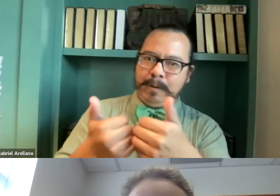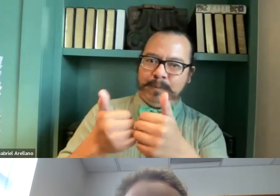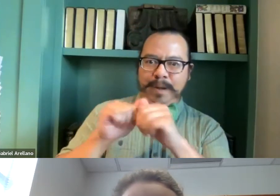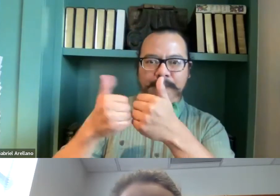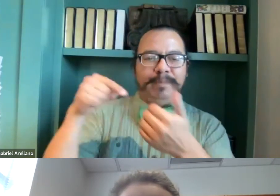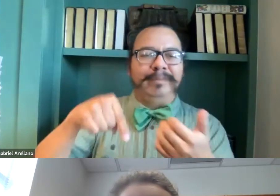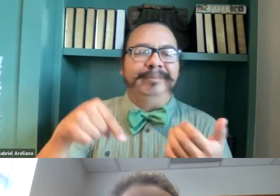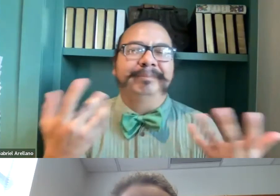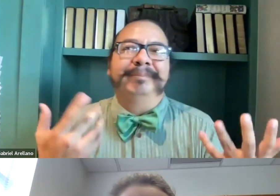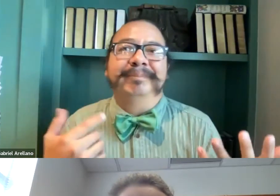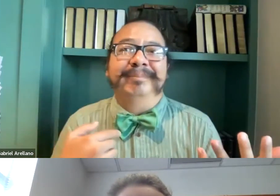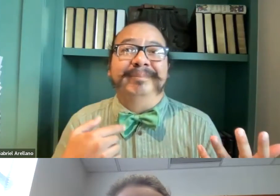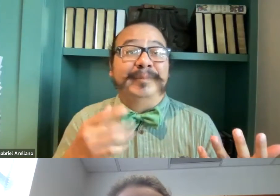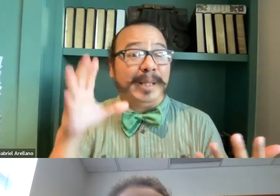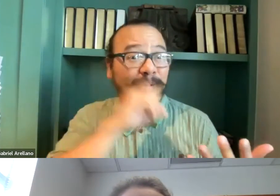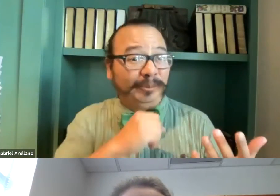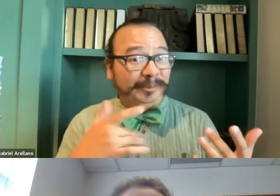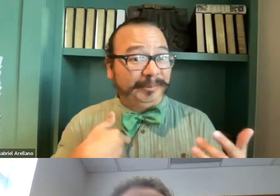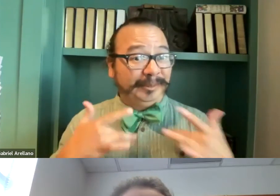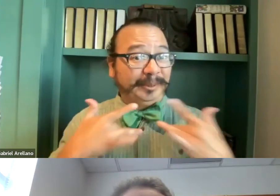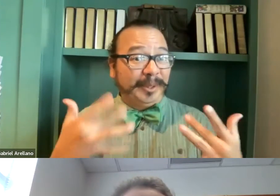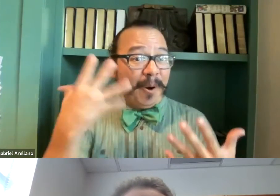Sign Language Interpreter | Paola Morales del Castillo, they: Oh, thank you for that question. It's a really important question.